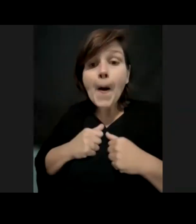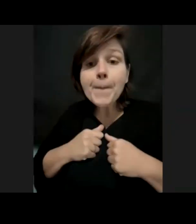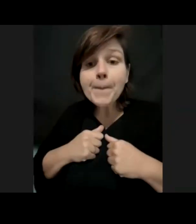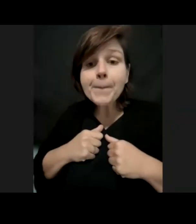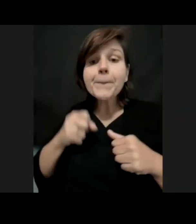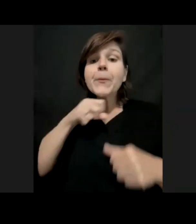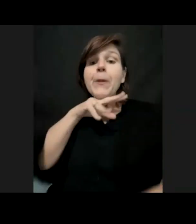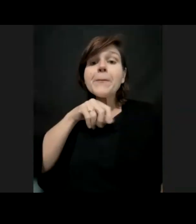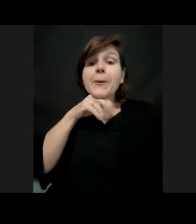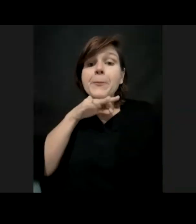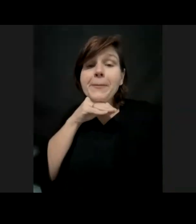“Now, then,” said Marvin.